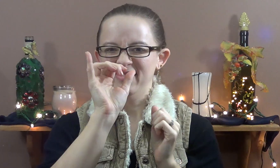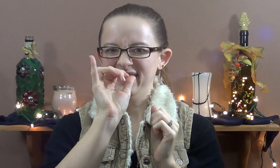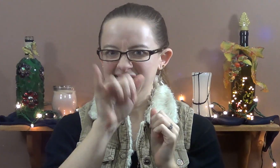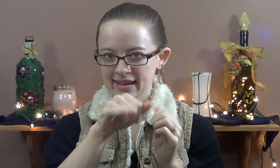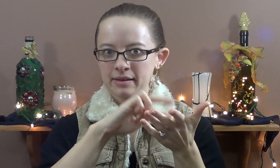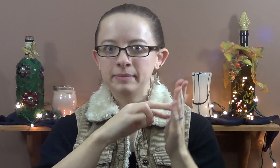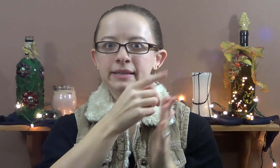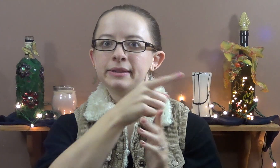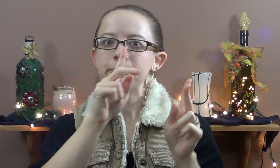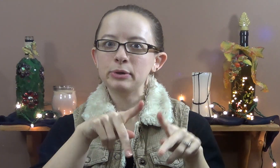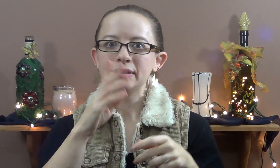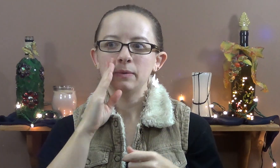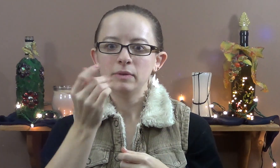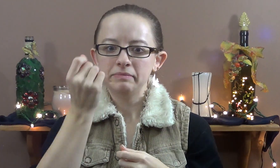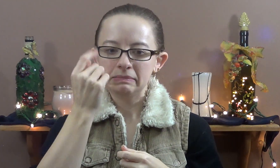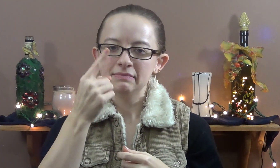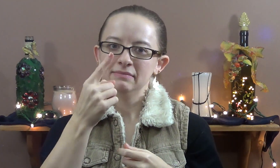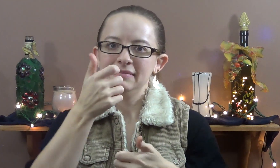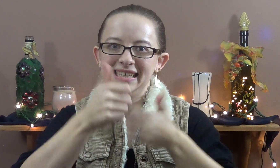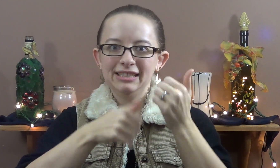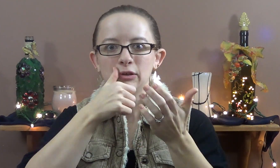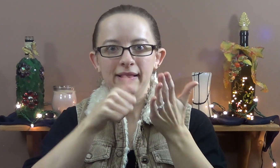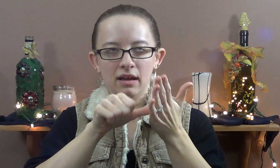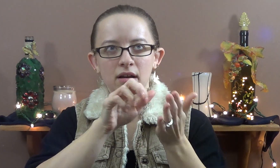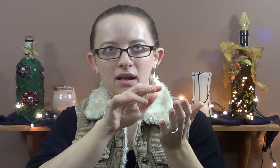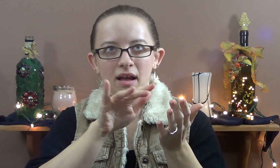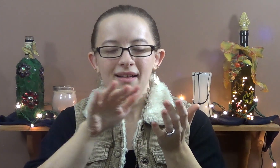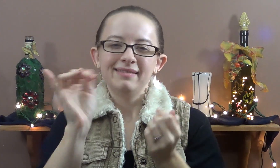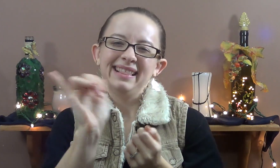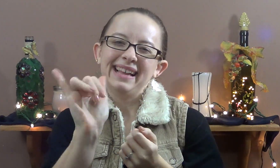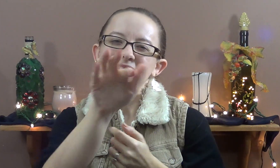B, C, onto a person's palm. So they'll be able to